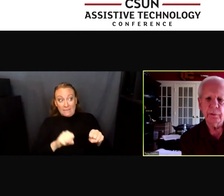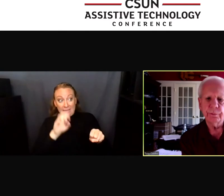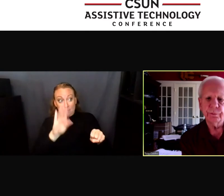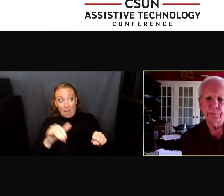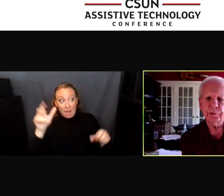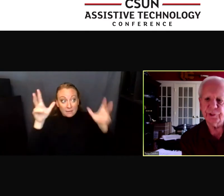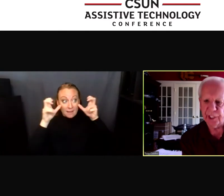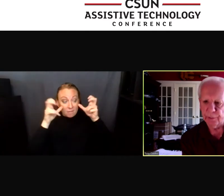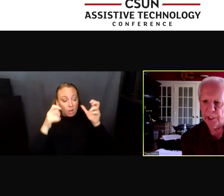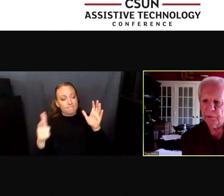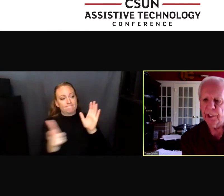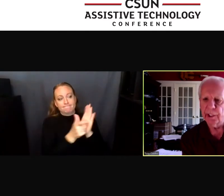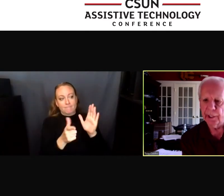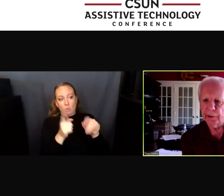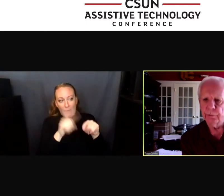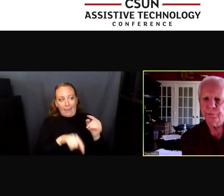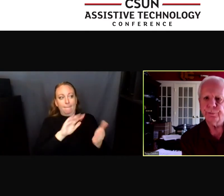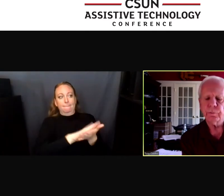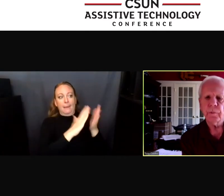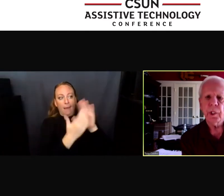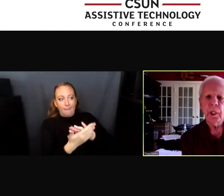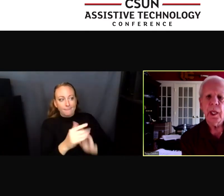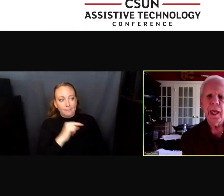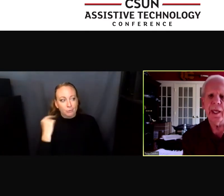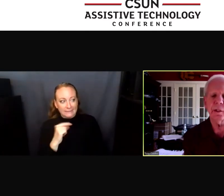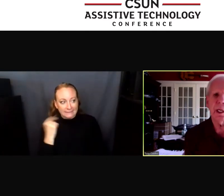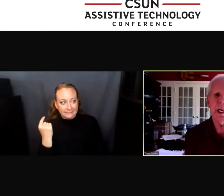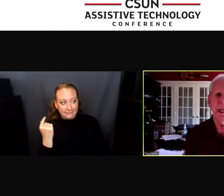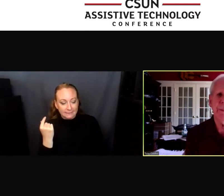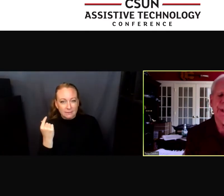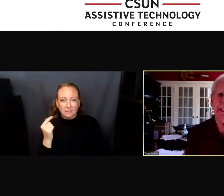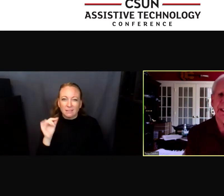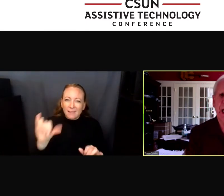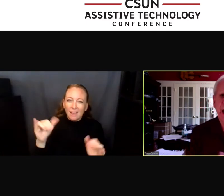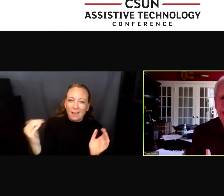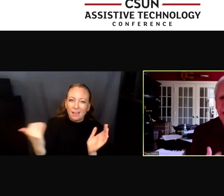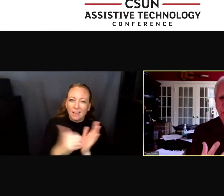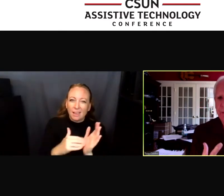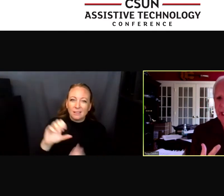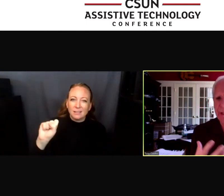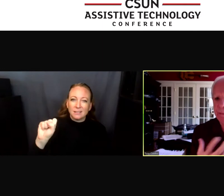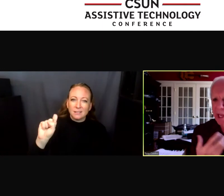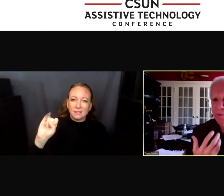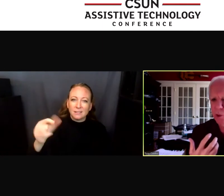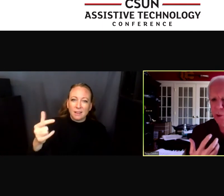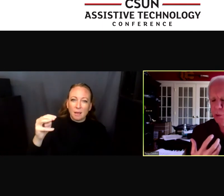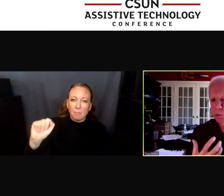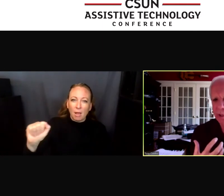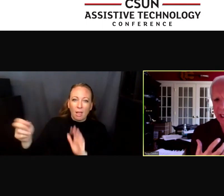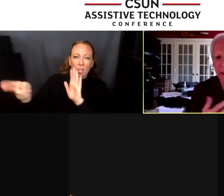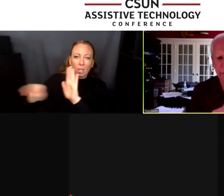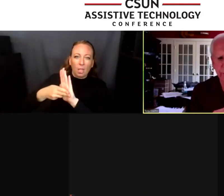Stigma again. And... But, in my view,